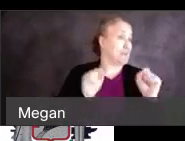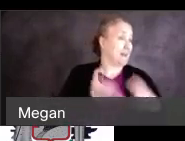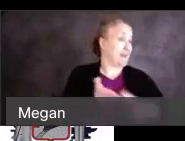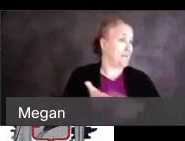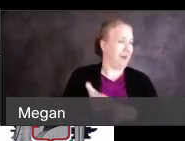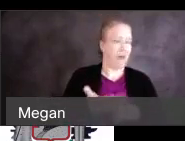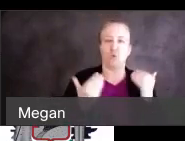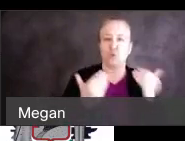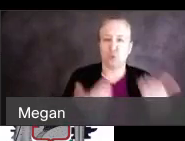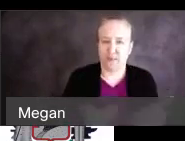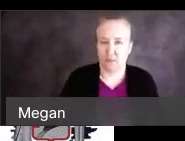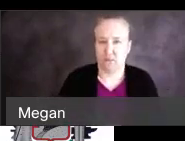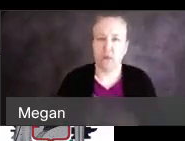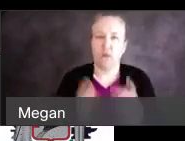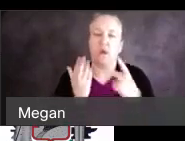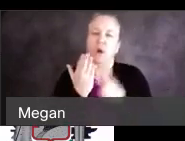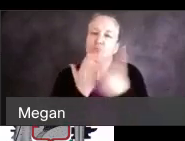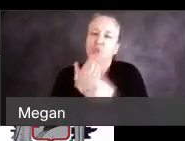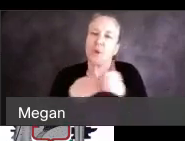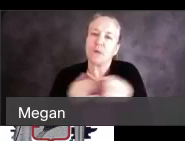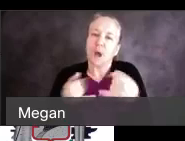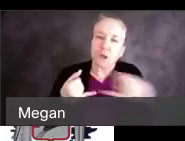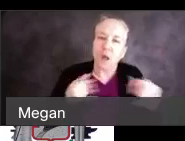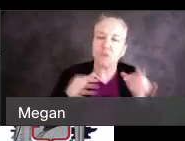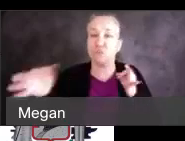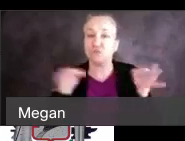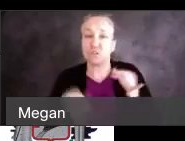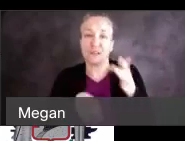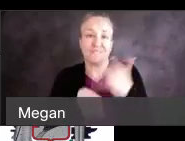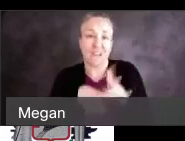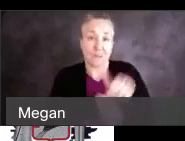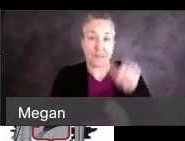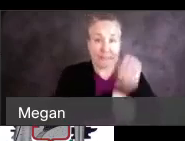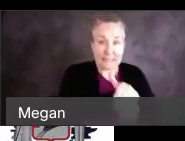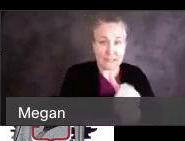Program guidelines and instructions are available in English, Spanish, and Korean,